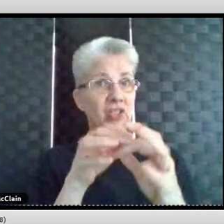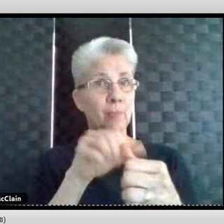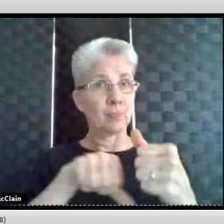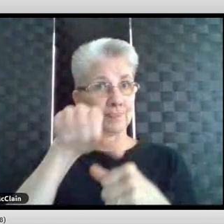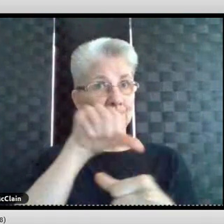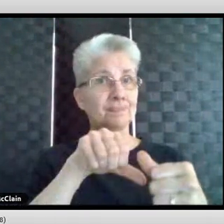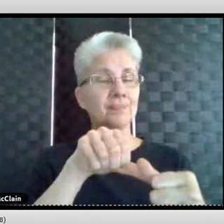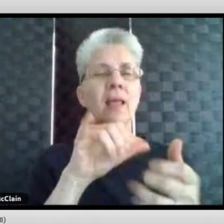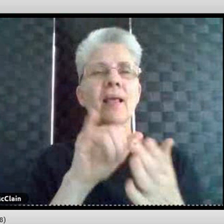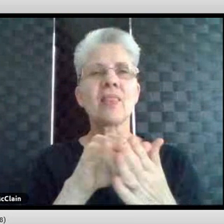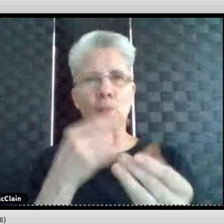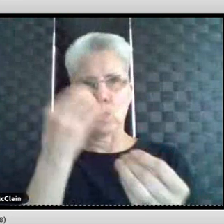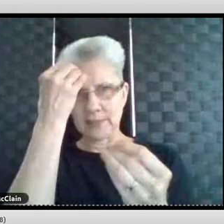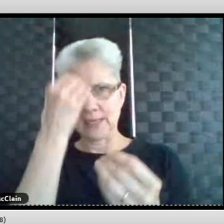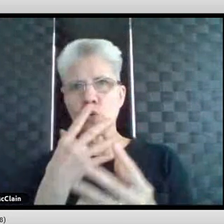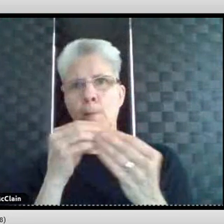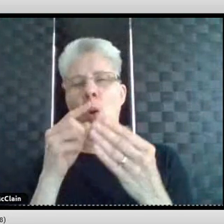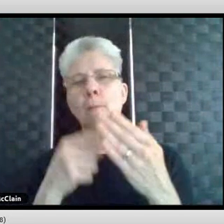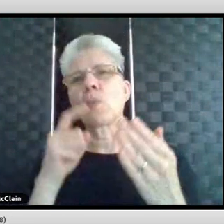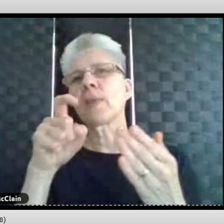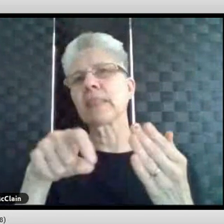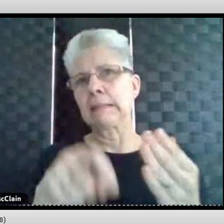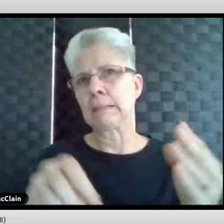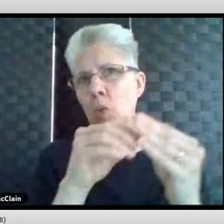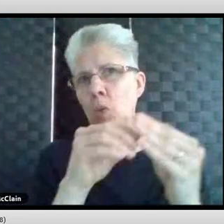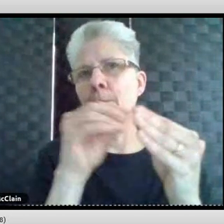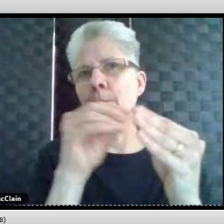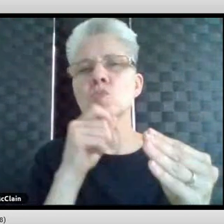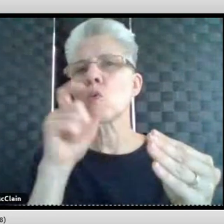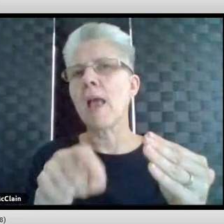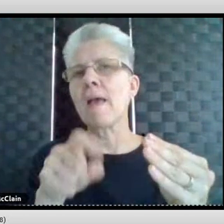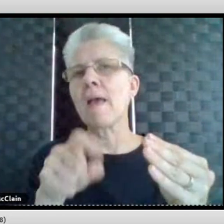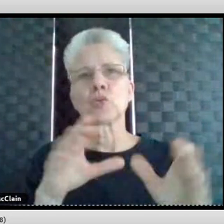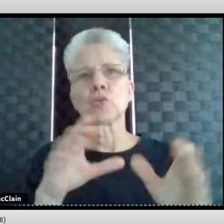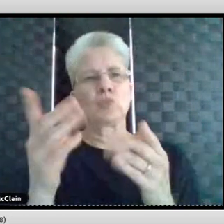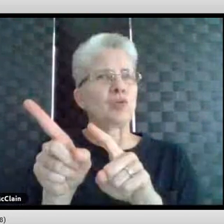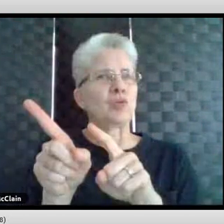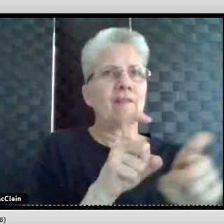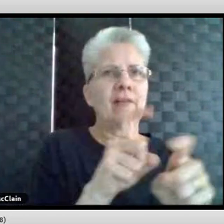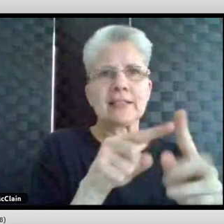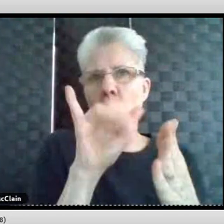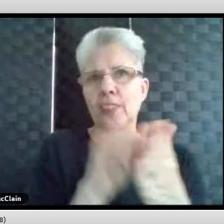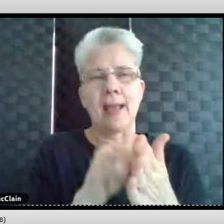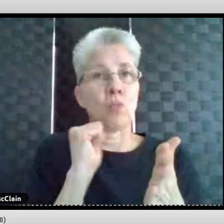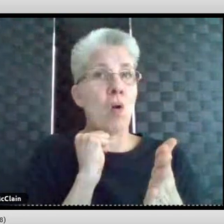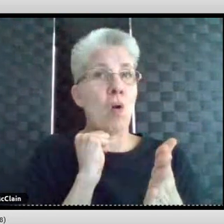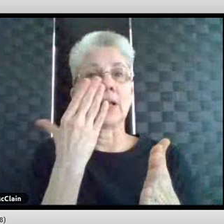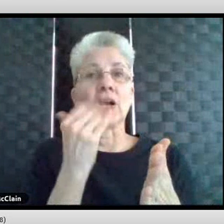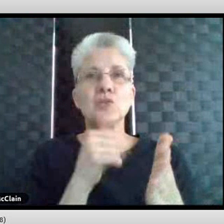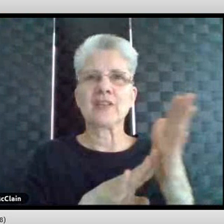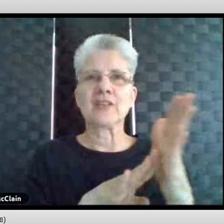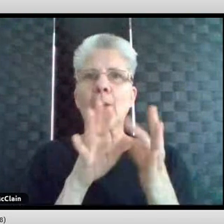they'll tell you more of what they need. You won't have to do survives and all that kind of thing, because you've developed a relationship. It's authentic.